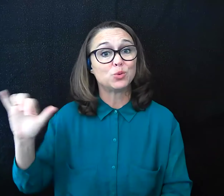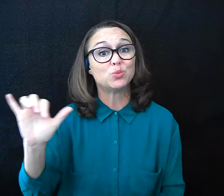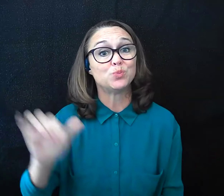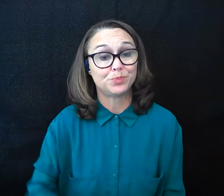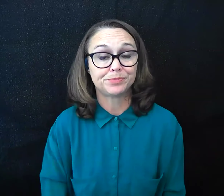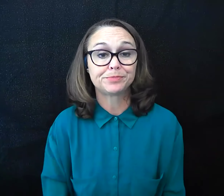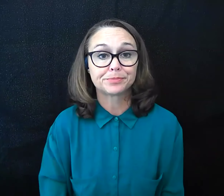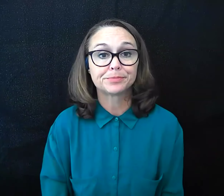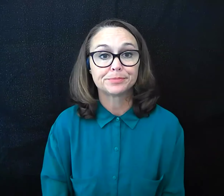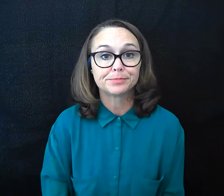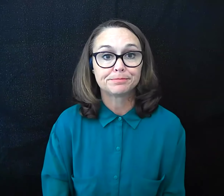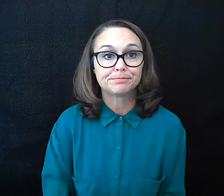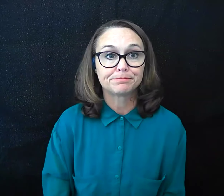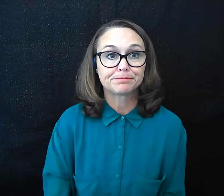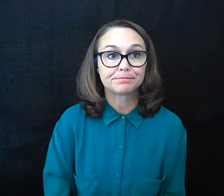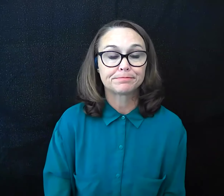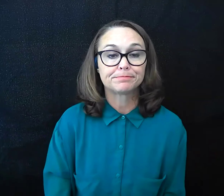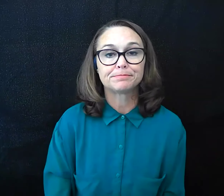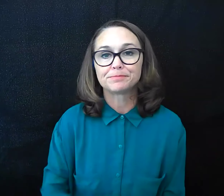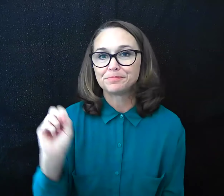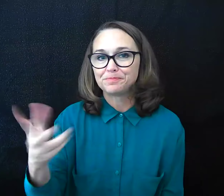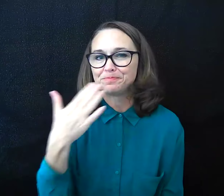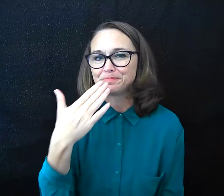Phyllis Niolon: Great thanks, Susan, and I really appreciate you lifting up and